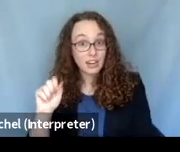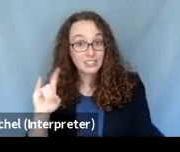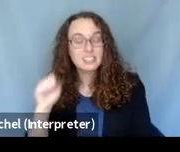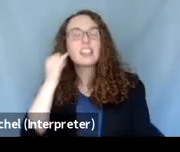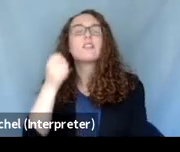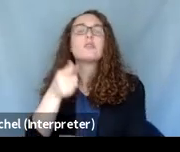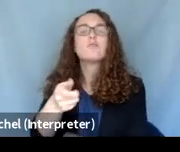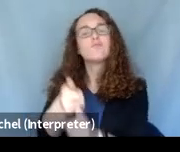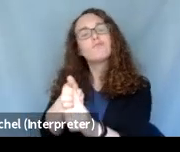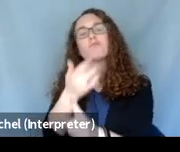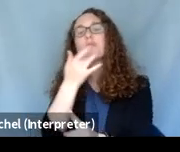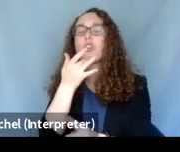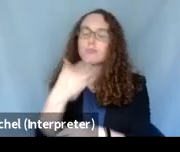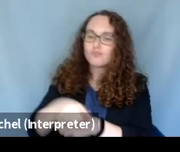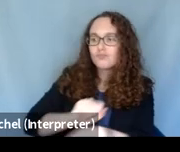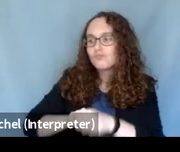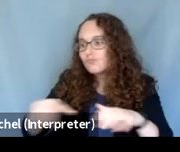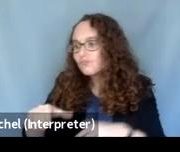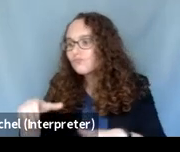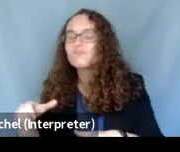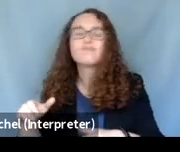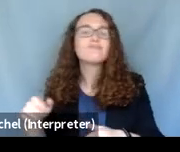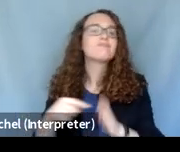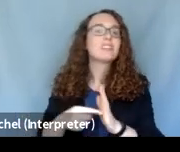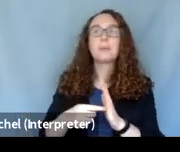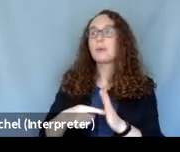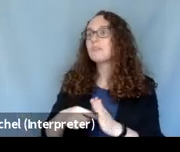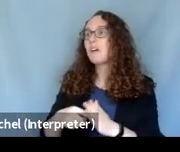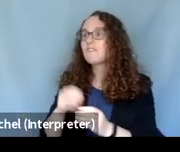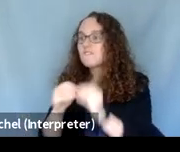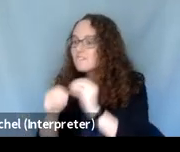you enjoy making, anything to do with mechanics, welding,